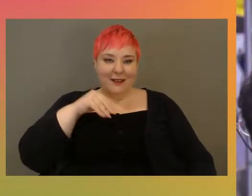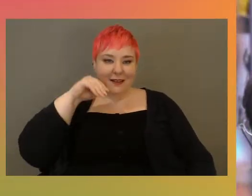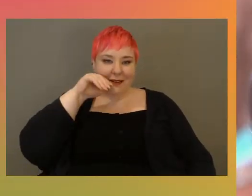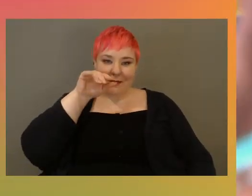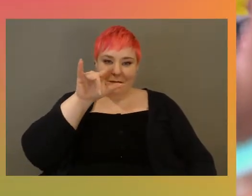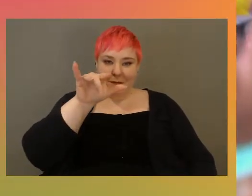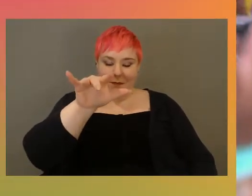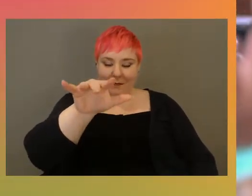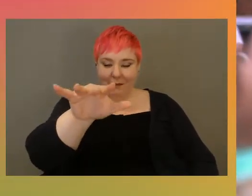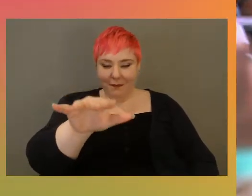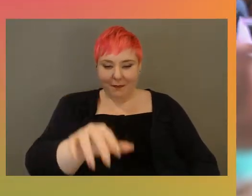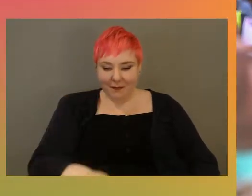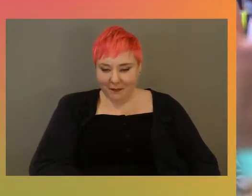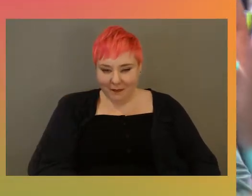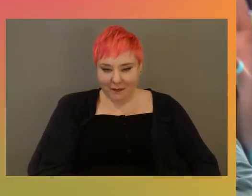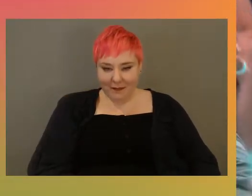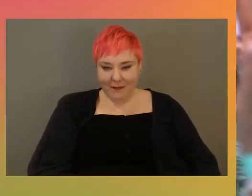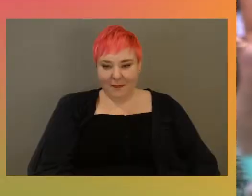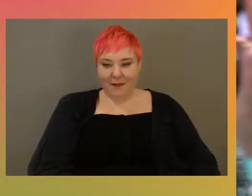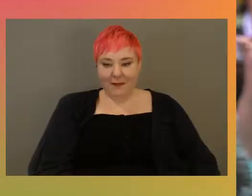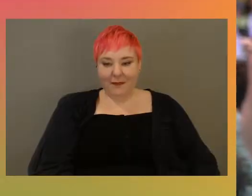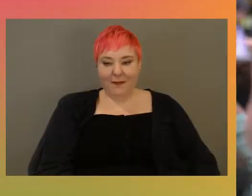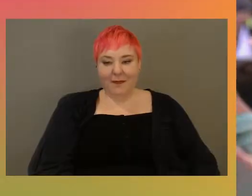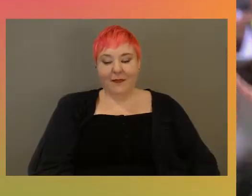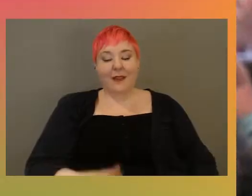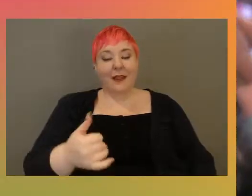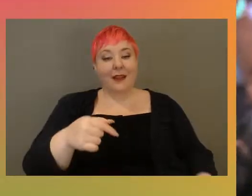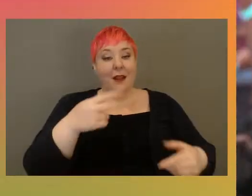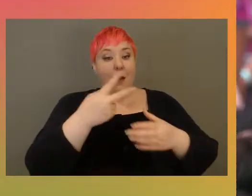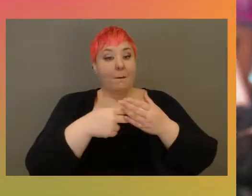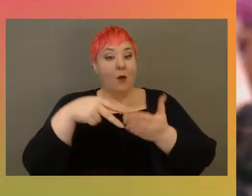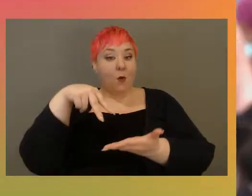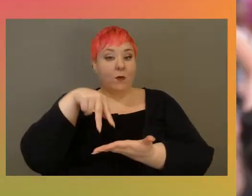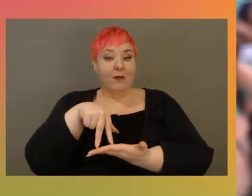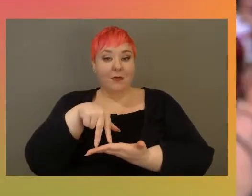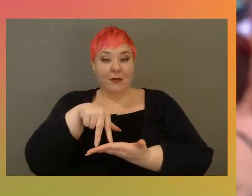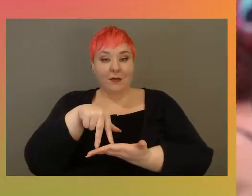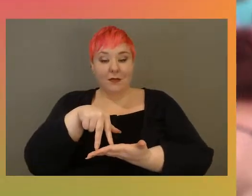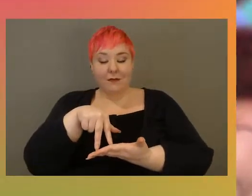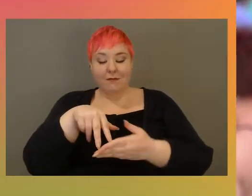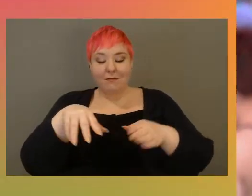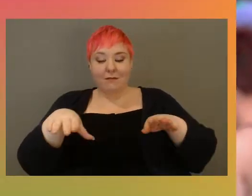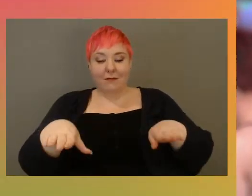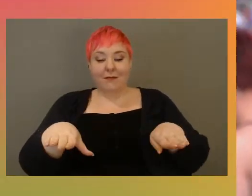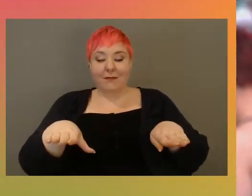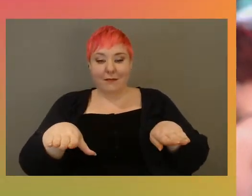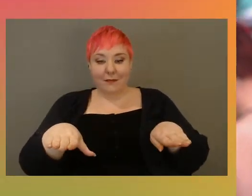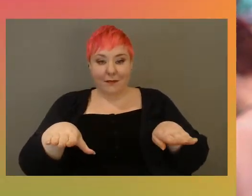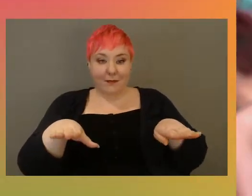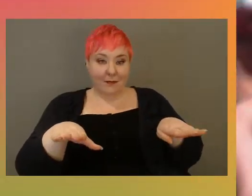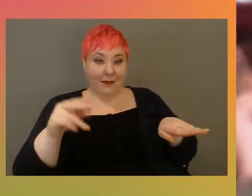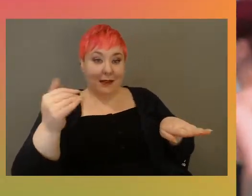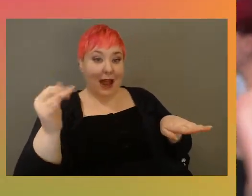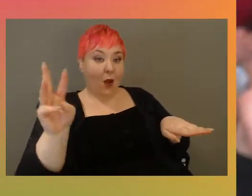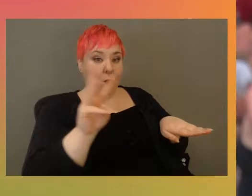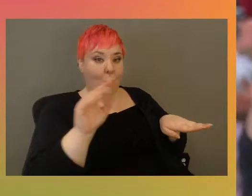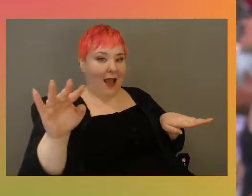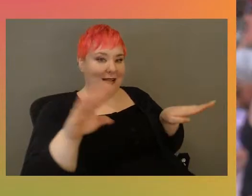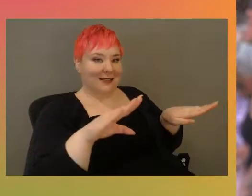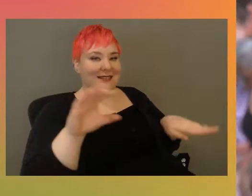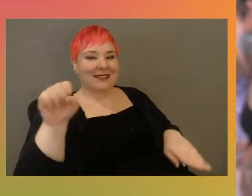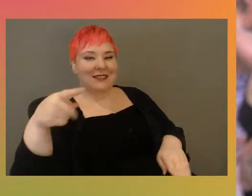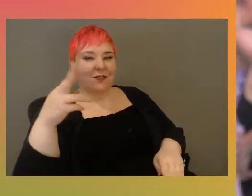BREATHING IN.